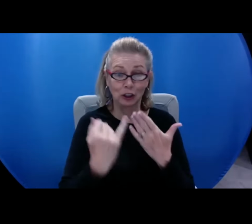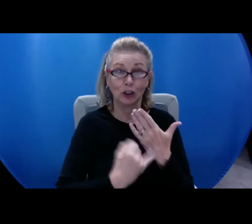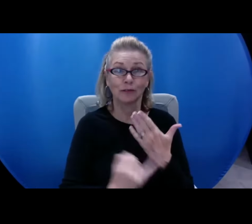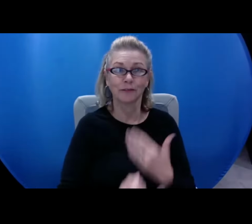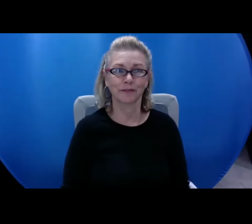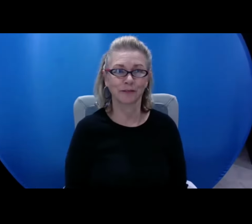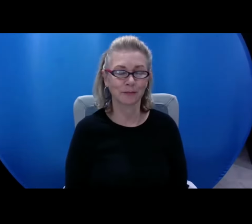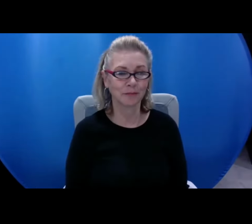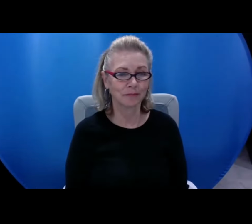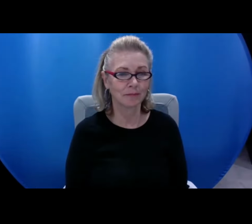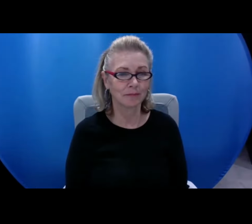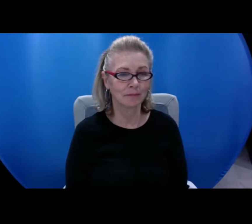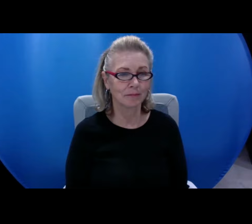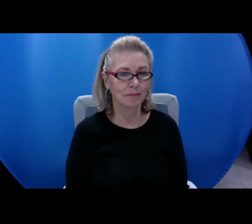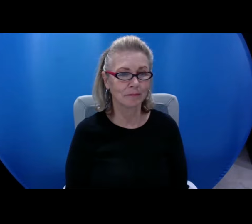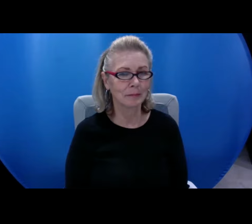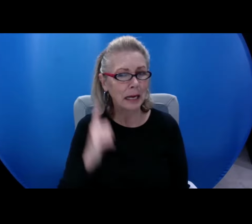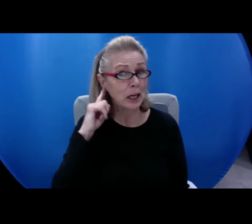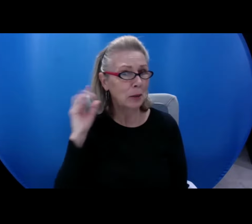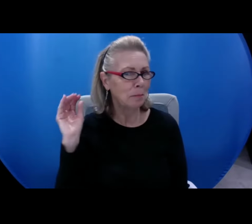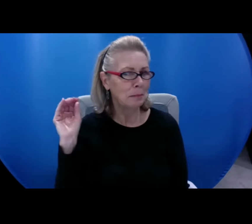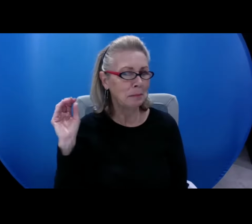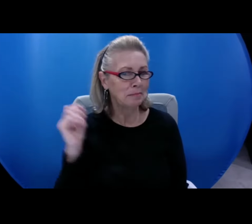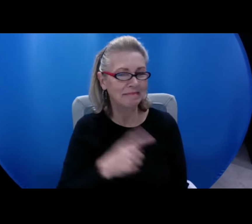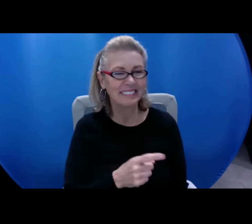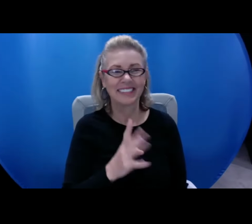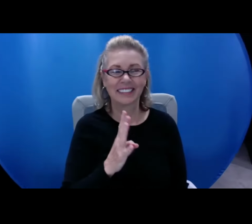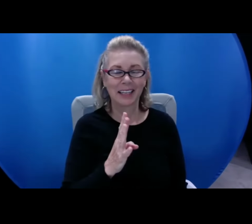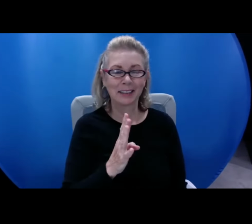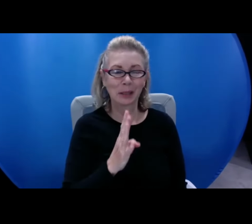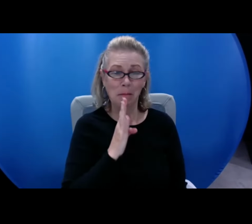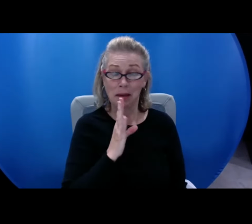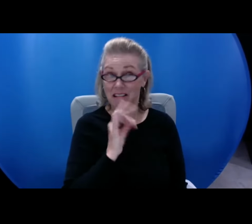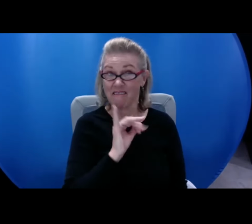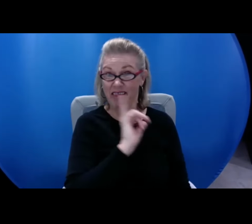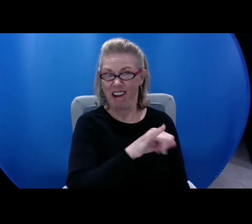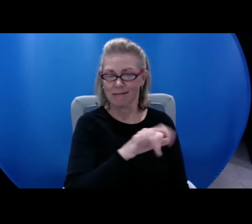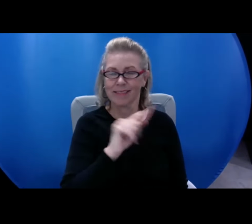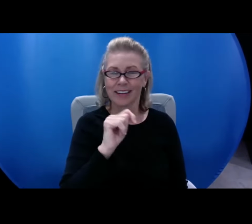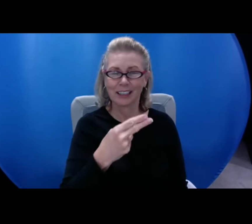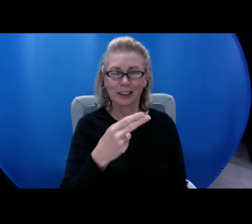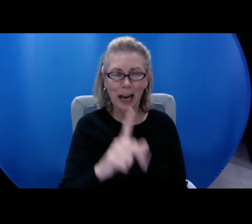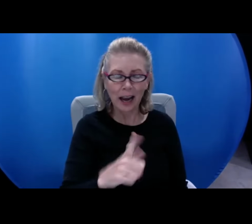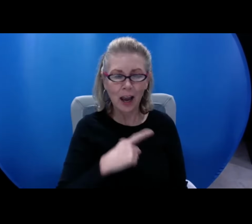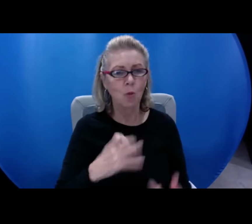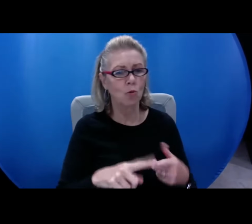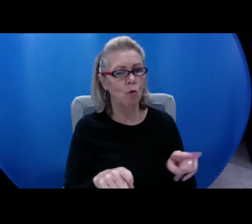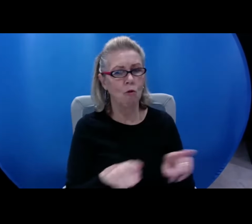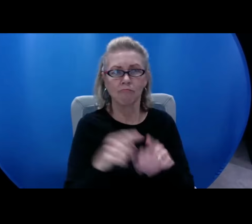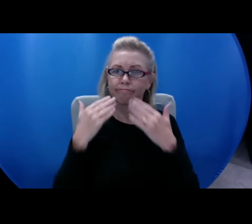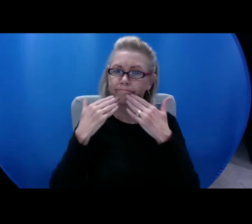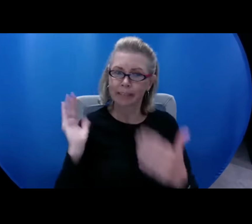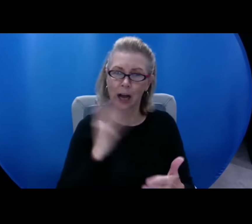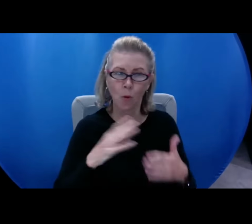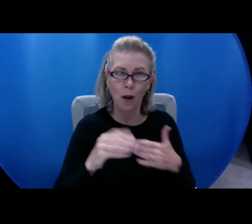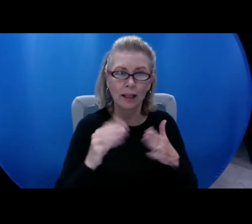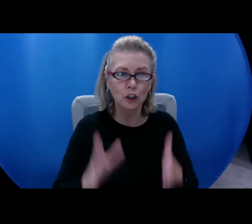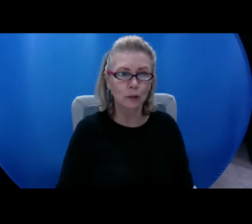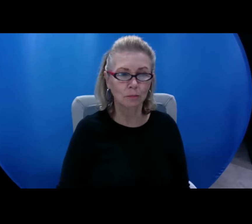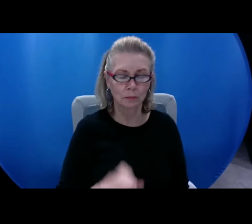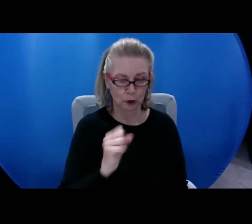speaking of TLH, I want to acknowledge also our leadership, Shelly Eversley as well as